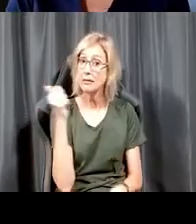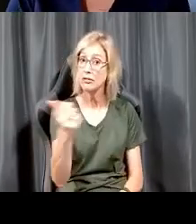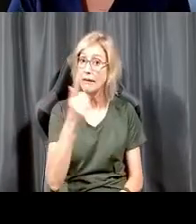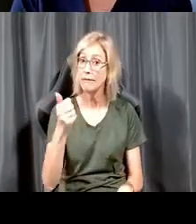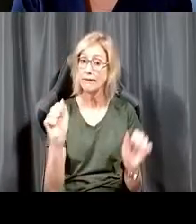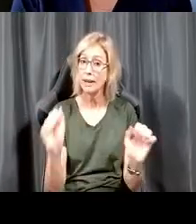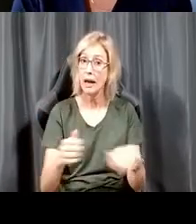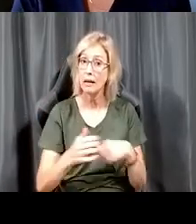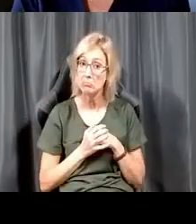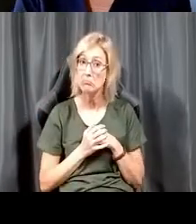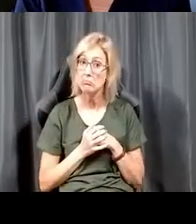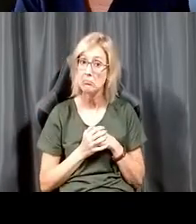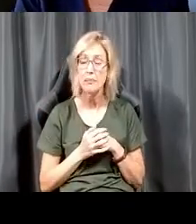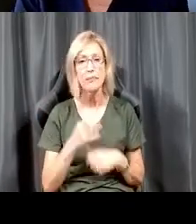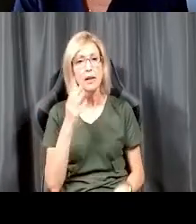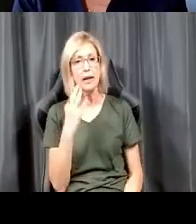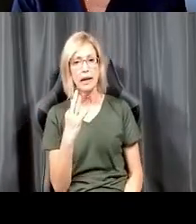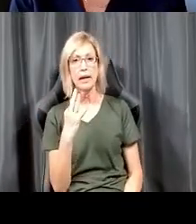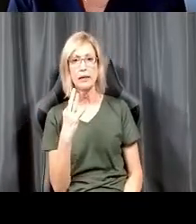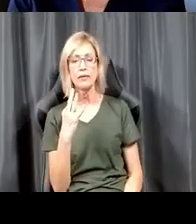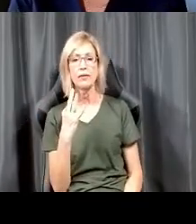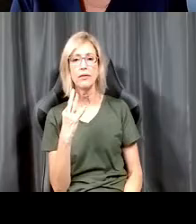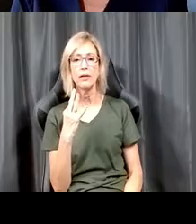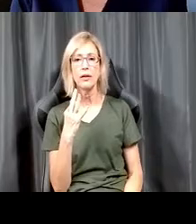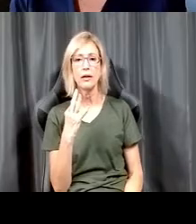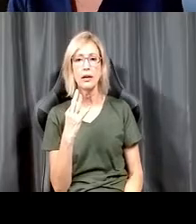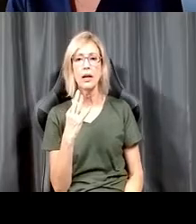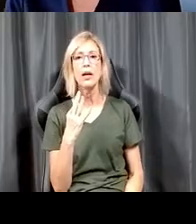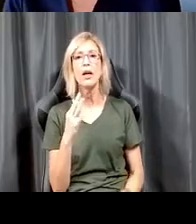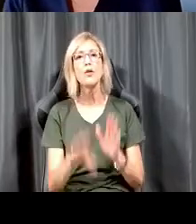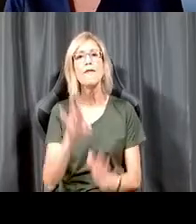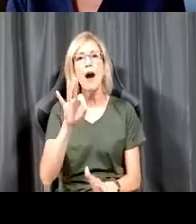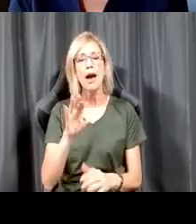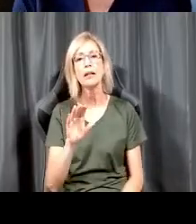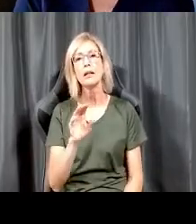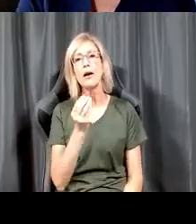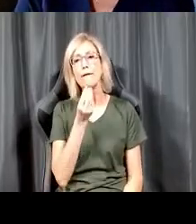You can make your own. As as long as you find food grade silicone, you can make your own.